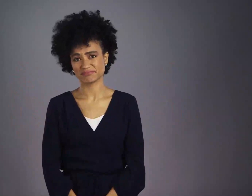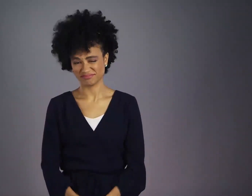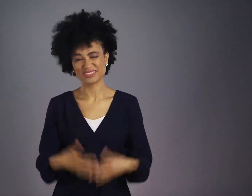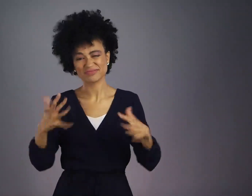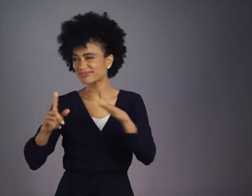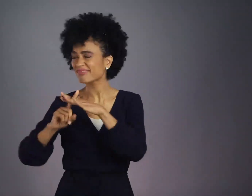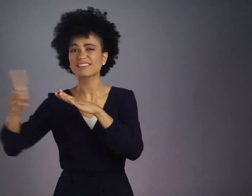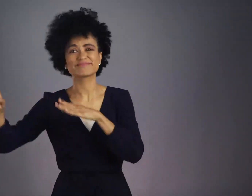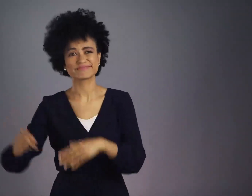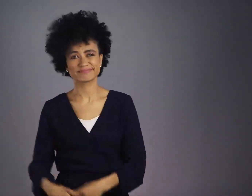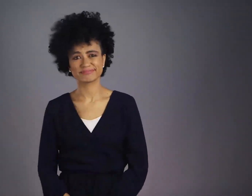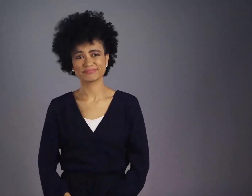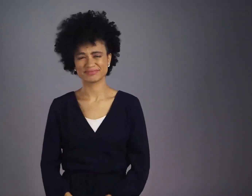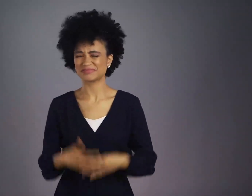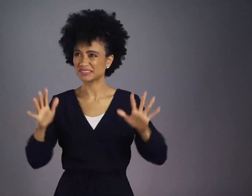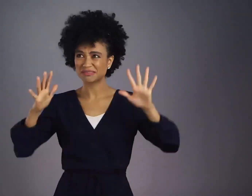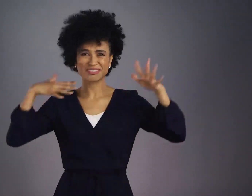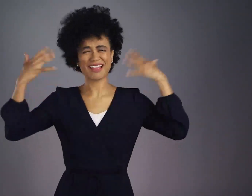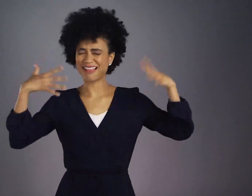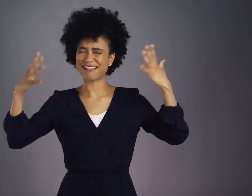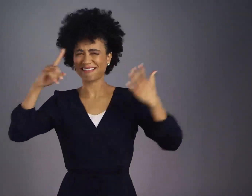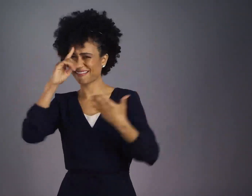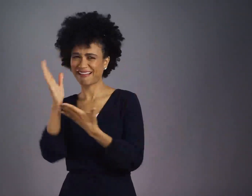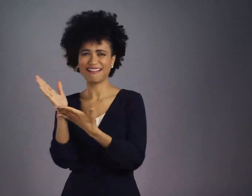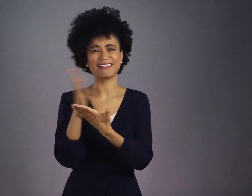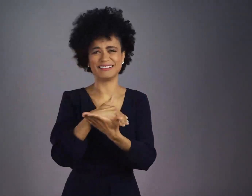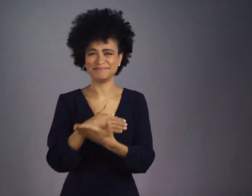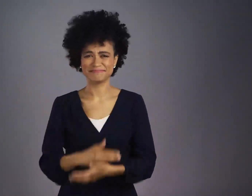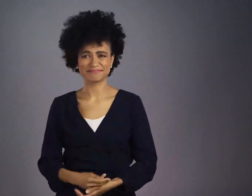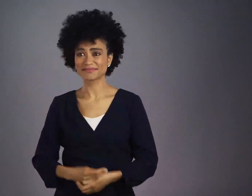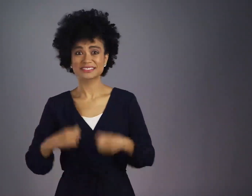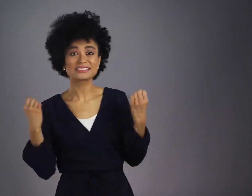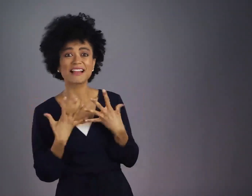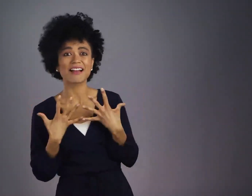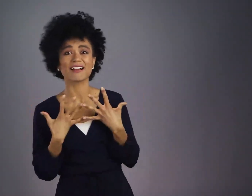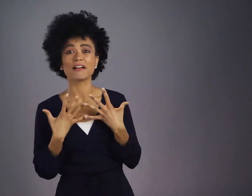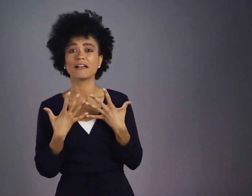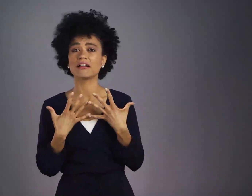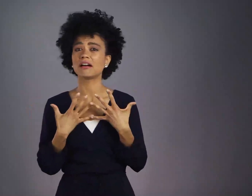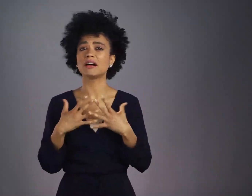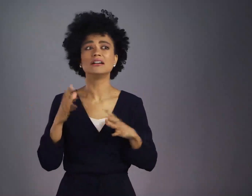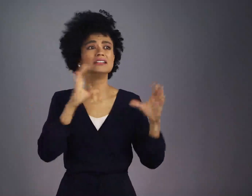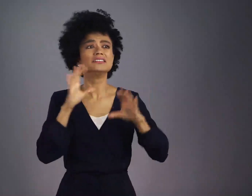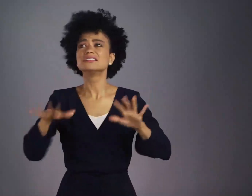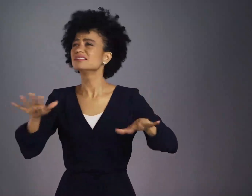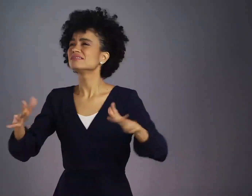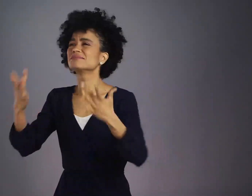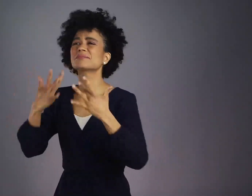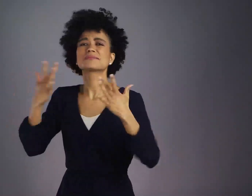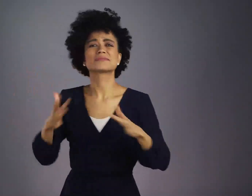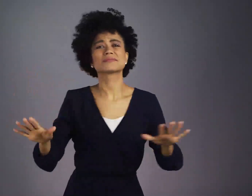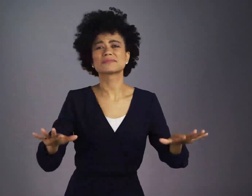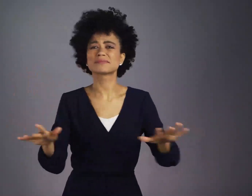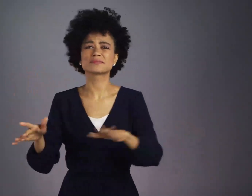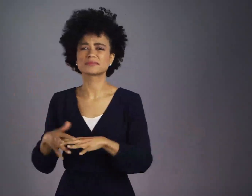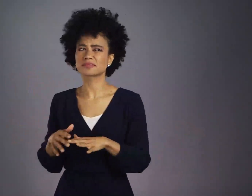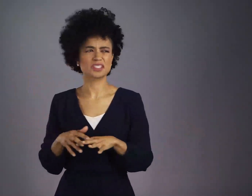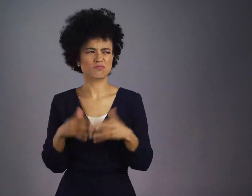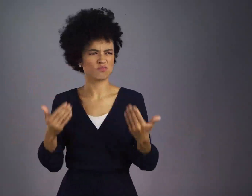We have run away. We have been hysterical. We have been terror-stricken. We have sought sympathy.